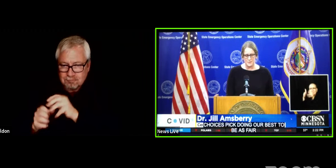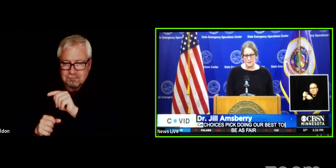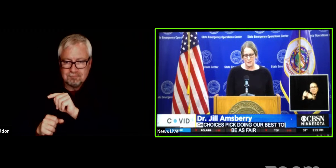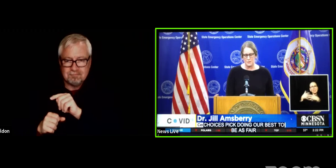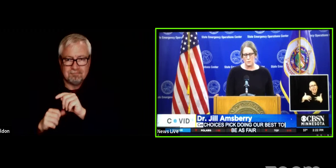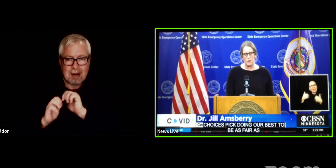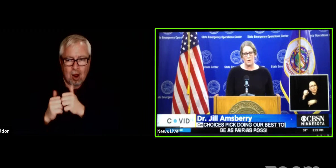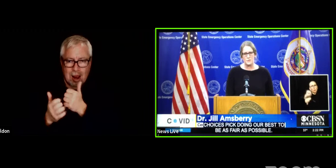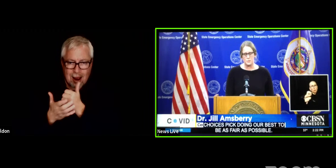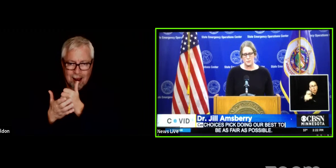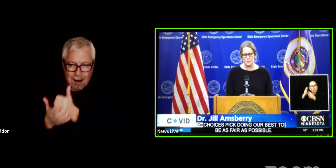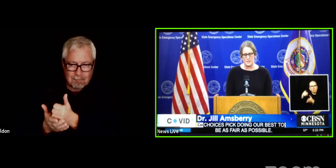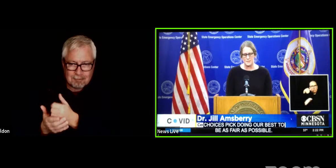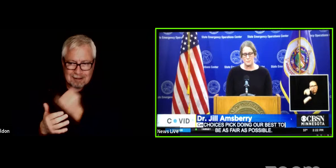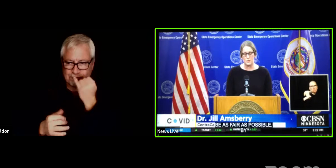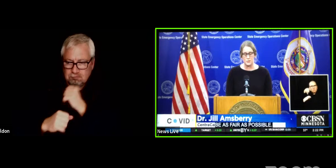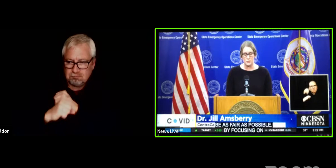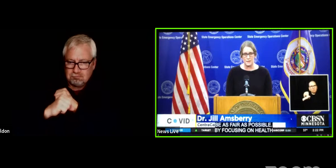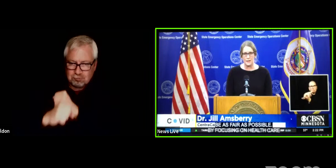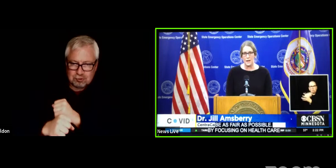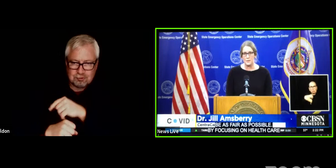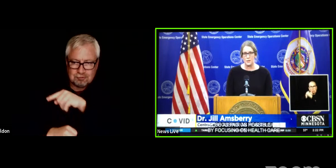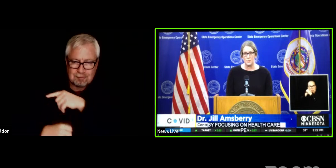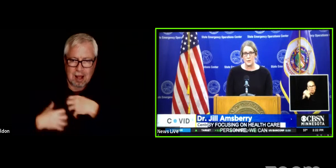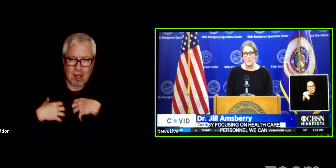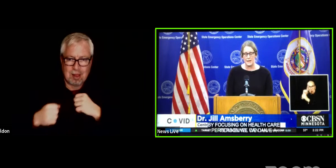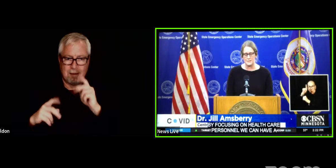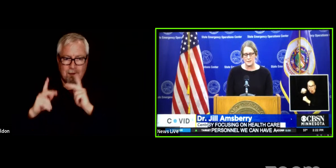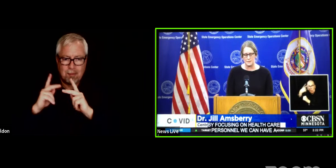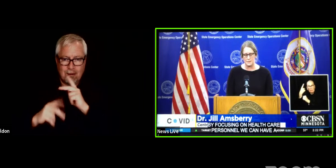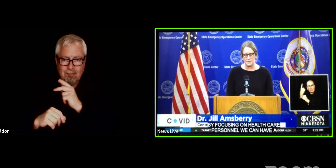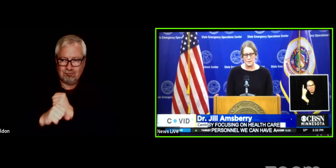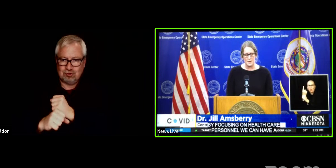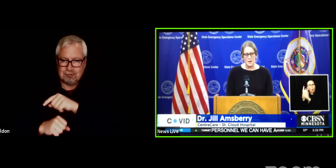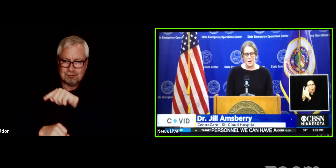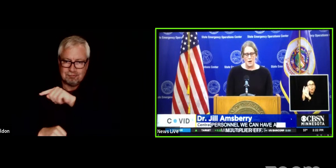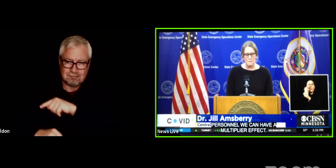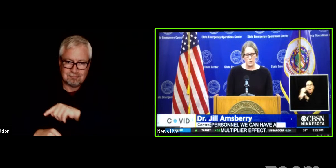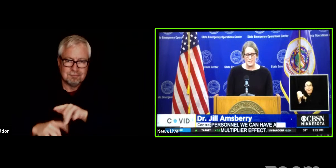PERSONNEL WILL ALSO PRESERVE HEALTH CARE CAPACITY.